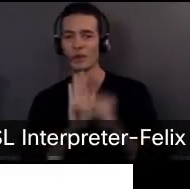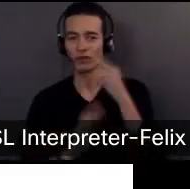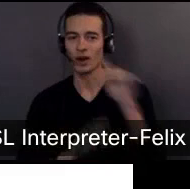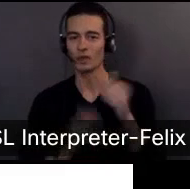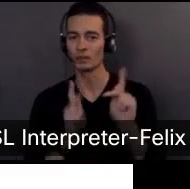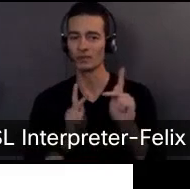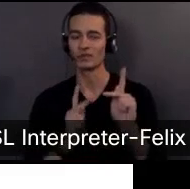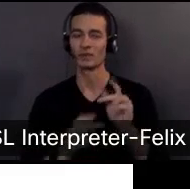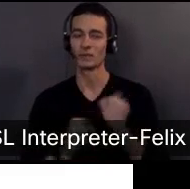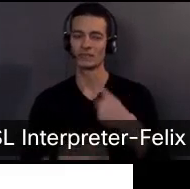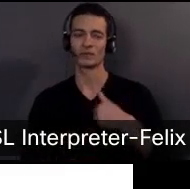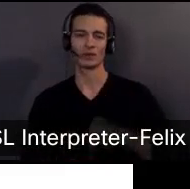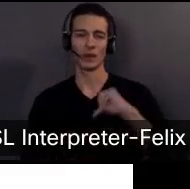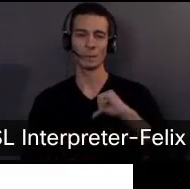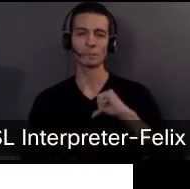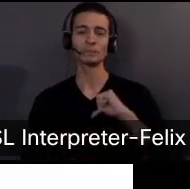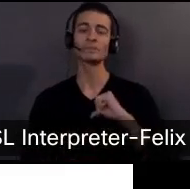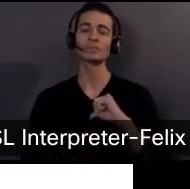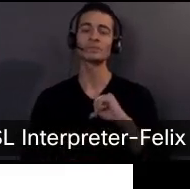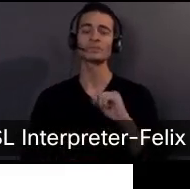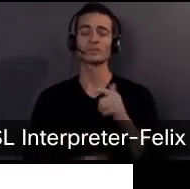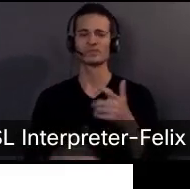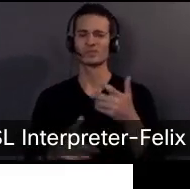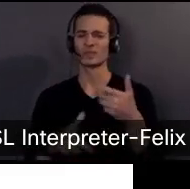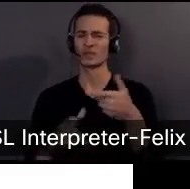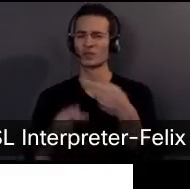Um, real quick that North Central Bronx received.